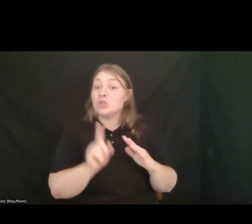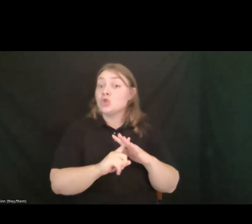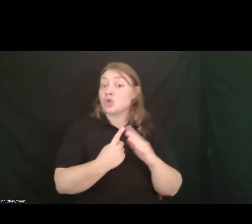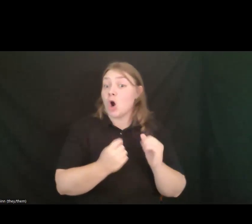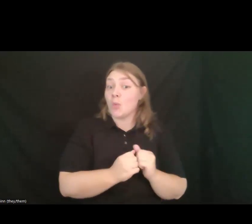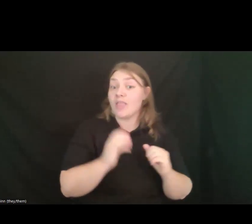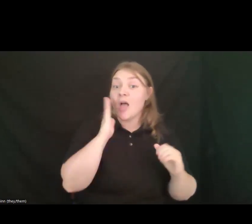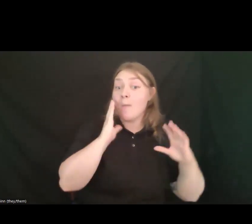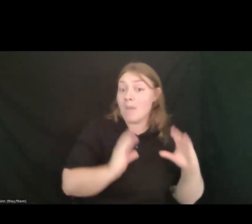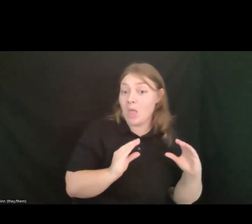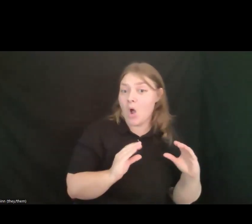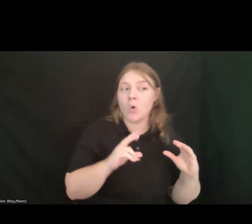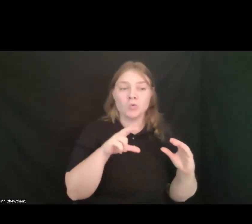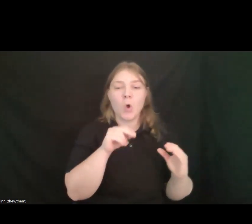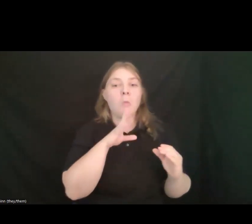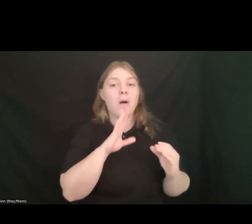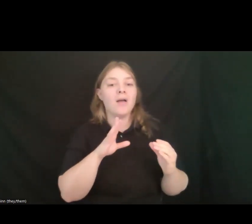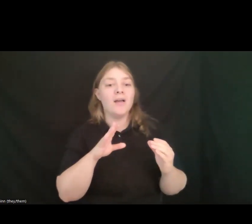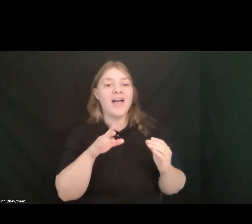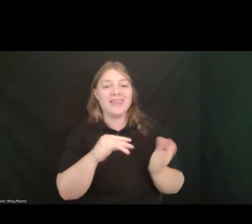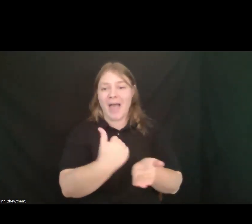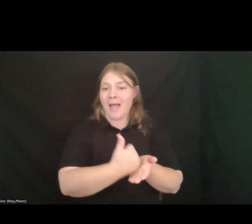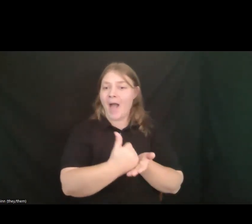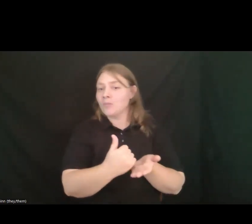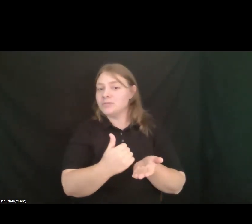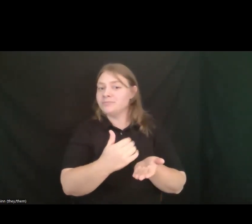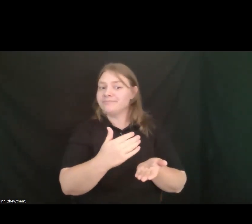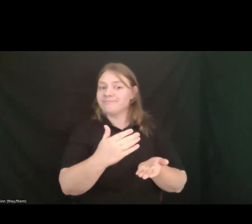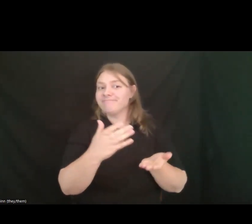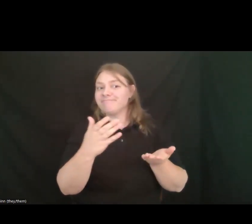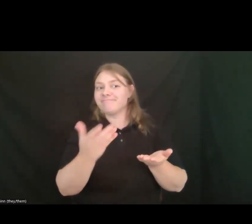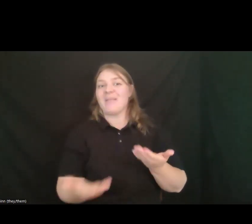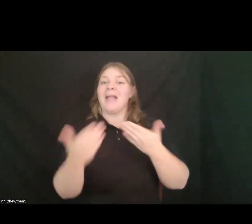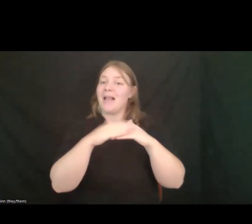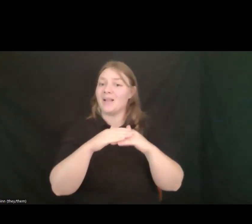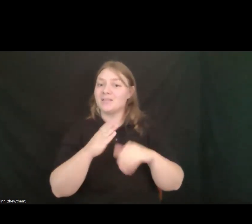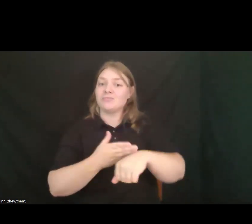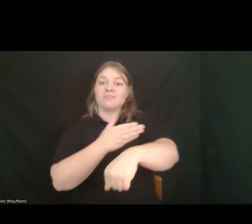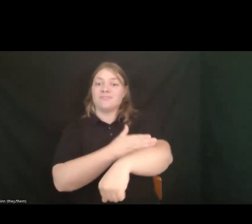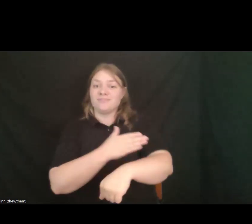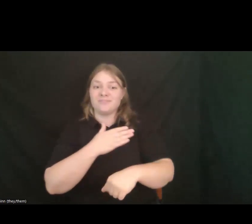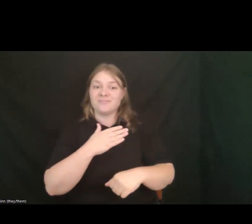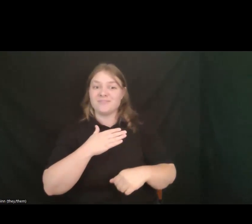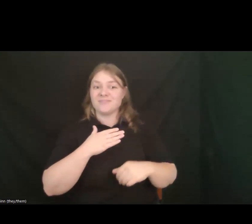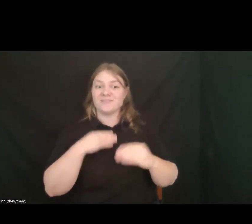the pillows that I have incorporated into my office space so I am going to try to as you